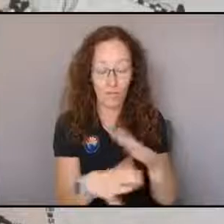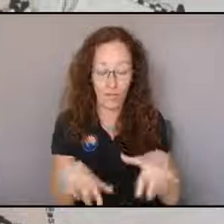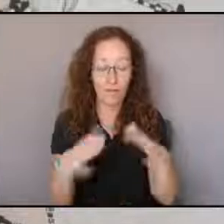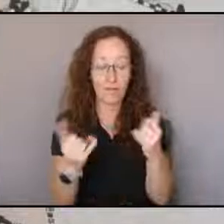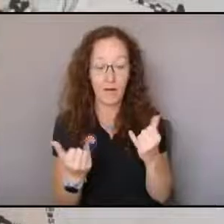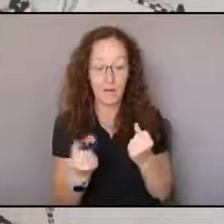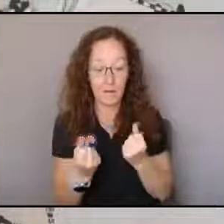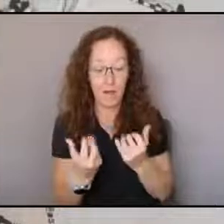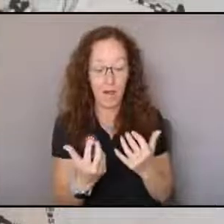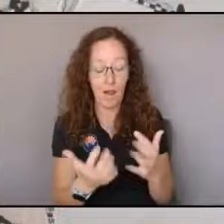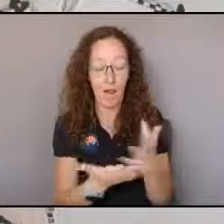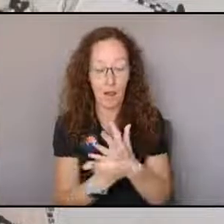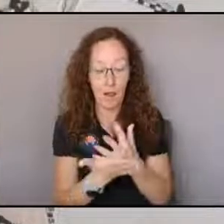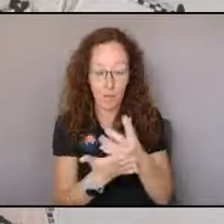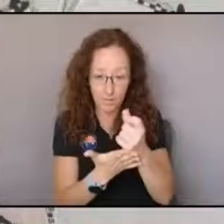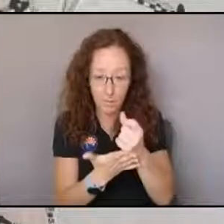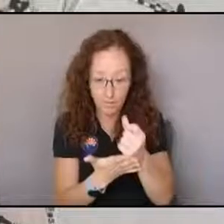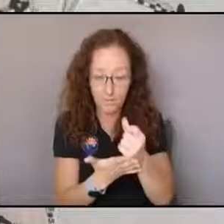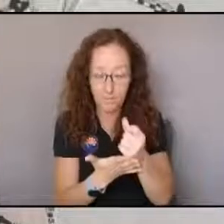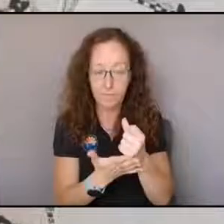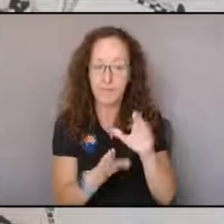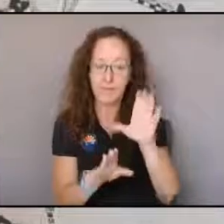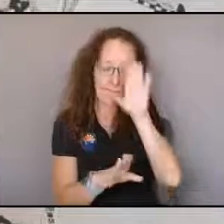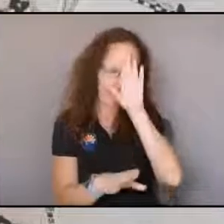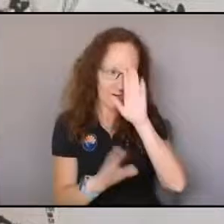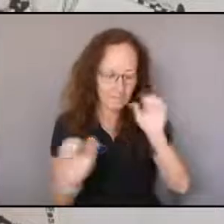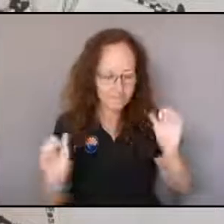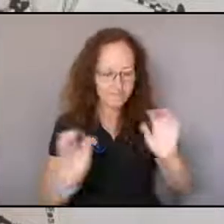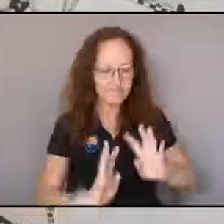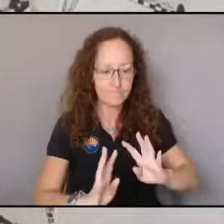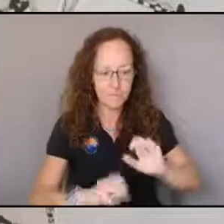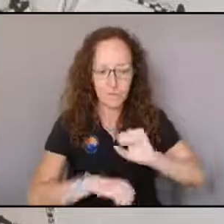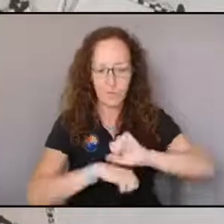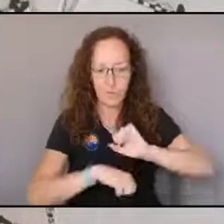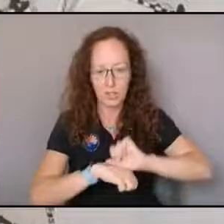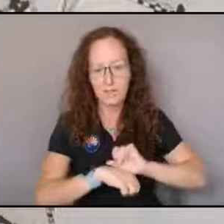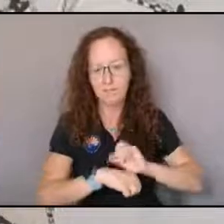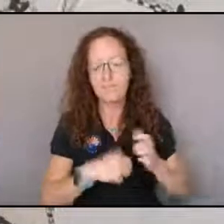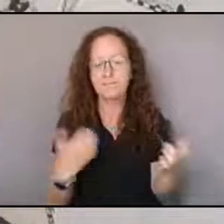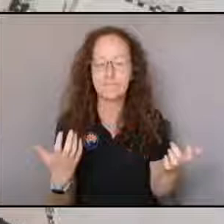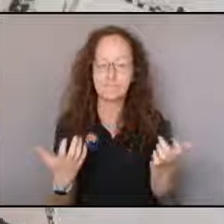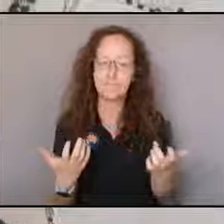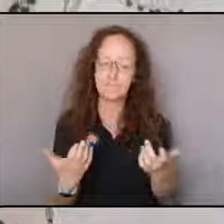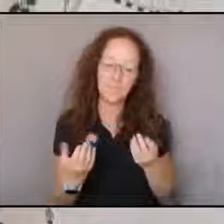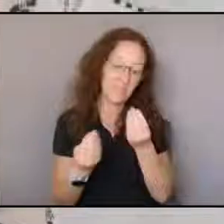OF UNBURNED FUEL THAT IS BEING BURNED RIGHT NOW THAT FIREFIGHTERS ARE WORKING ON.